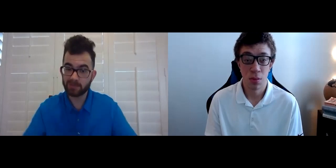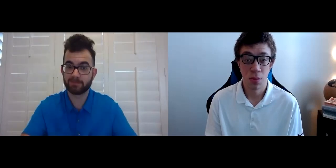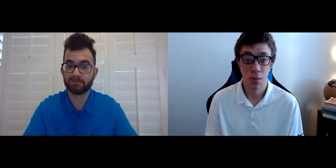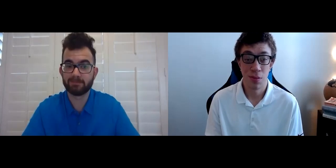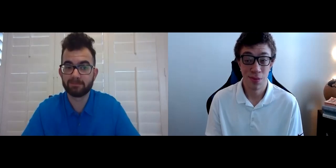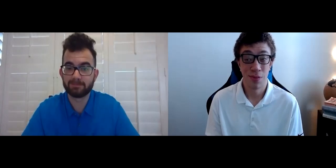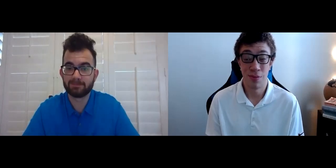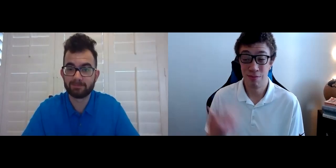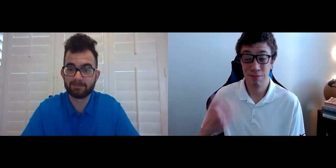or even forgetting about it.